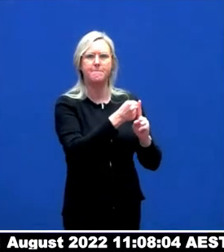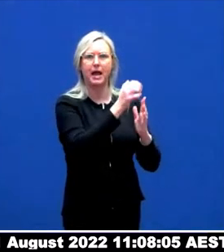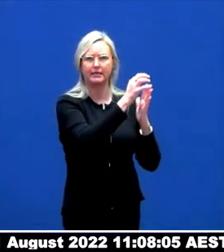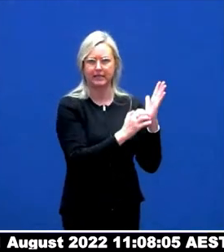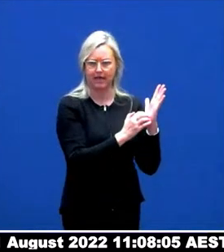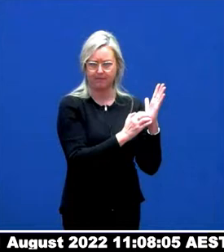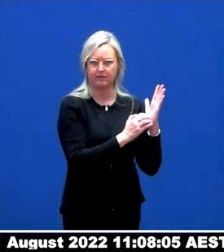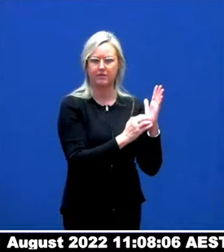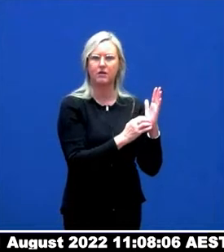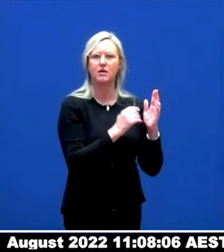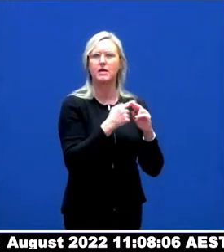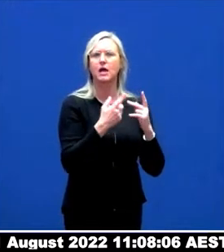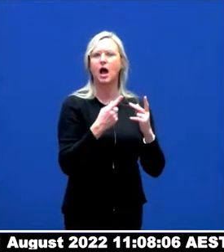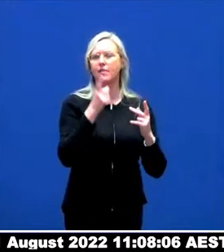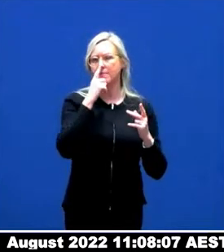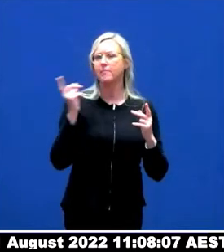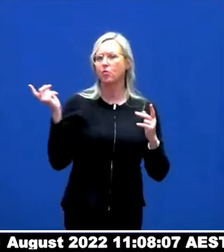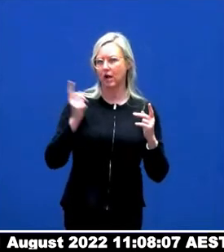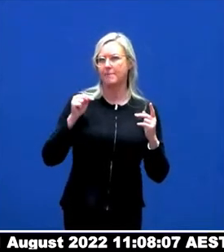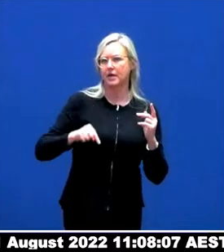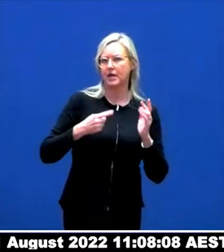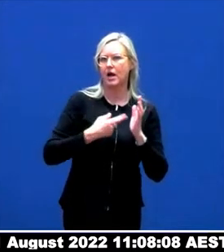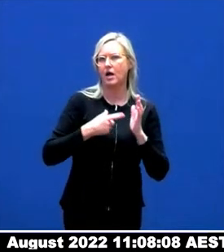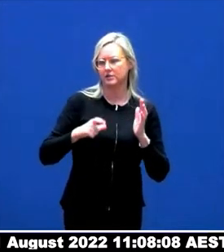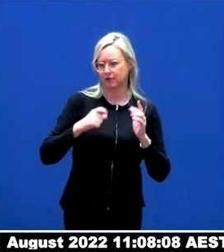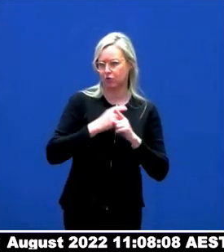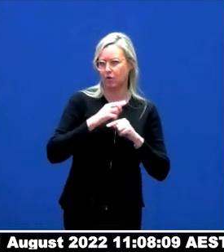Is that something that was procured by the Commonwealth and could you provide the Royal